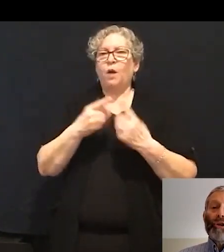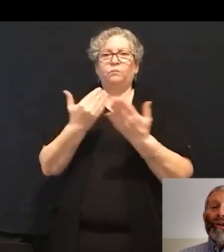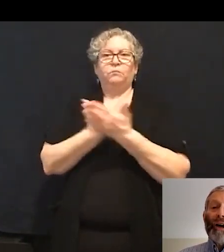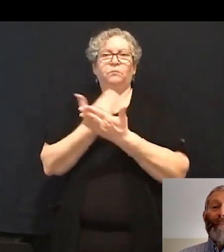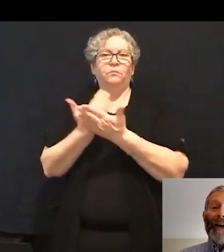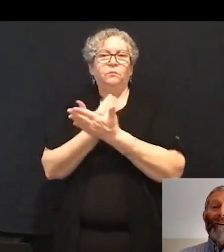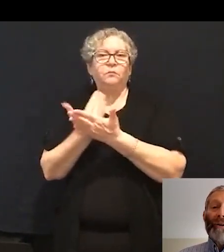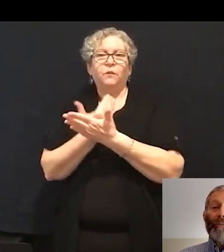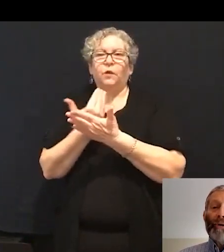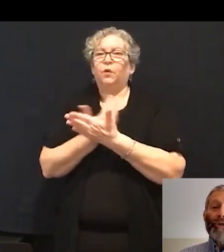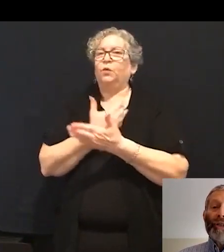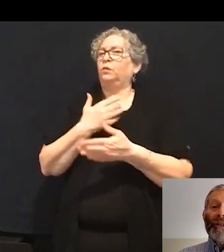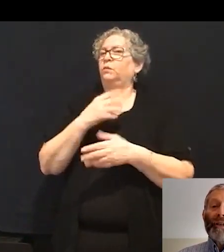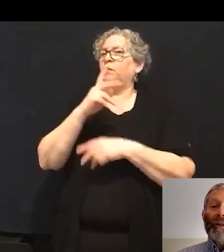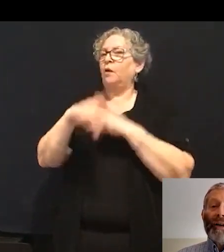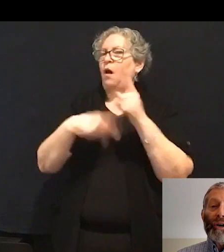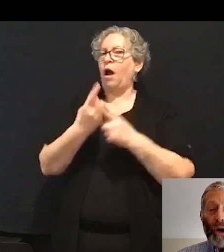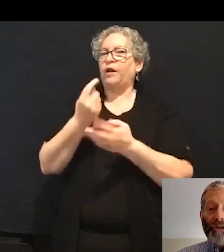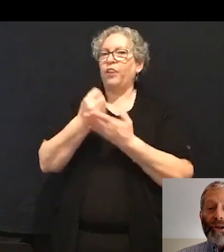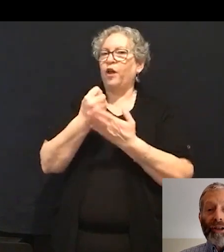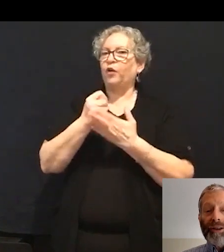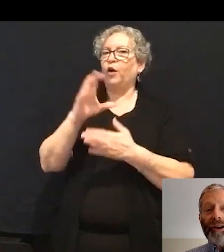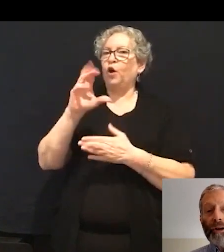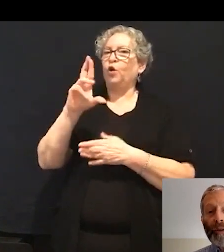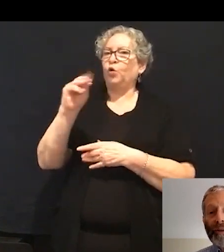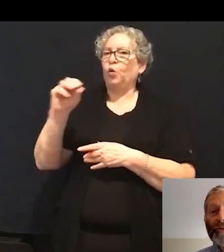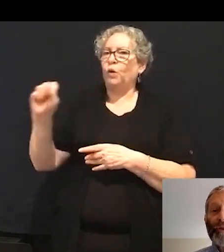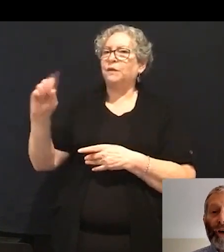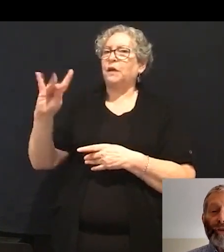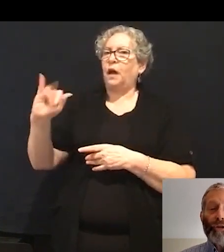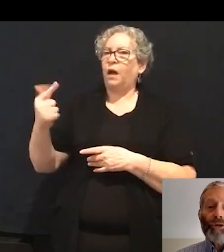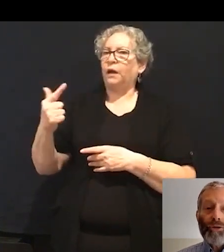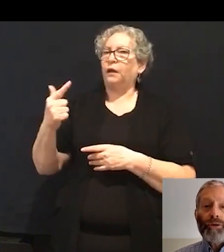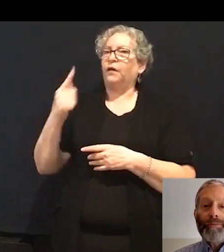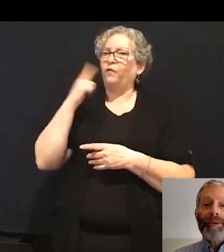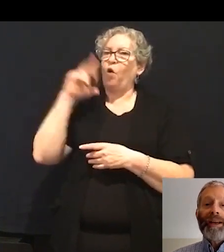about emerging cross-cutting therapies for Usher syndrome.